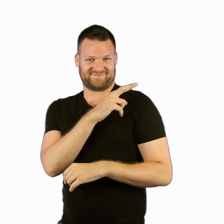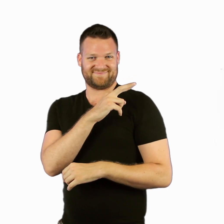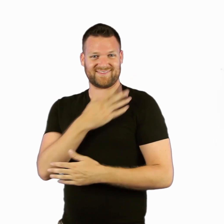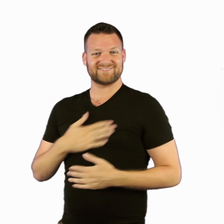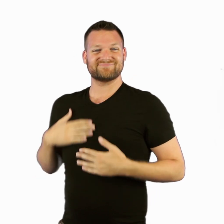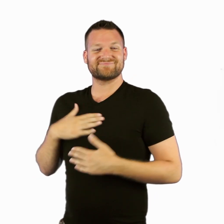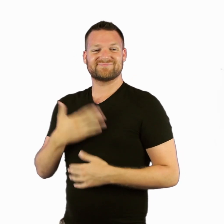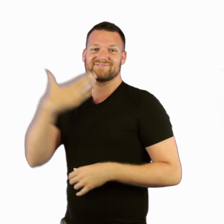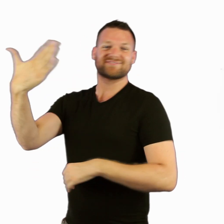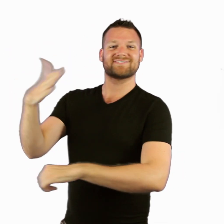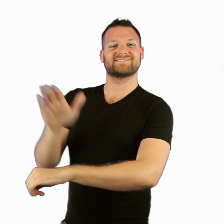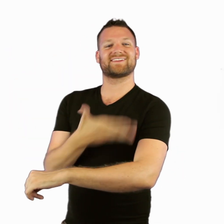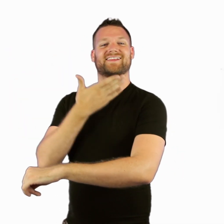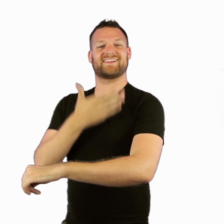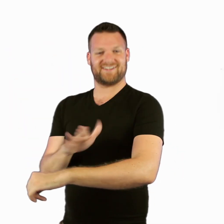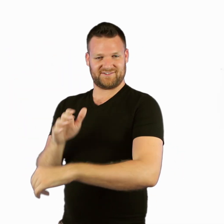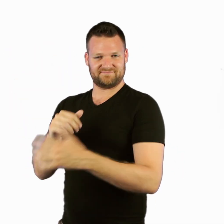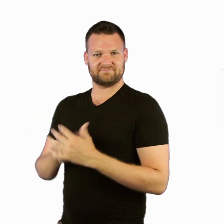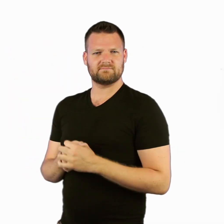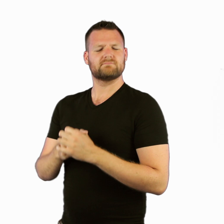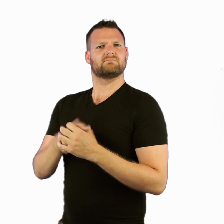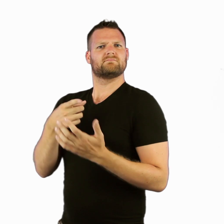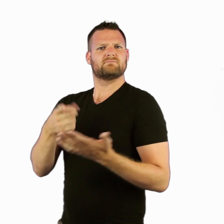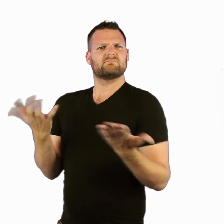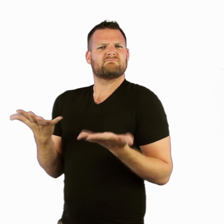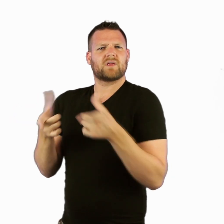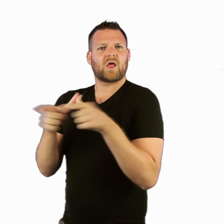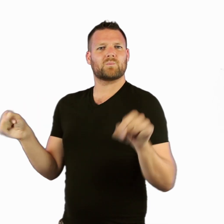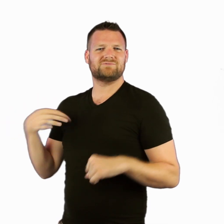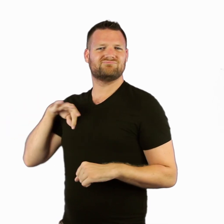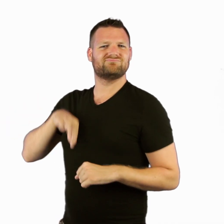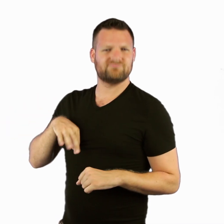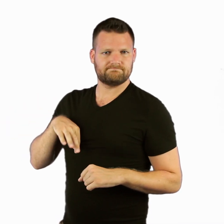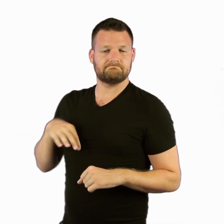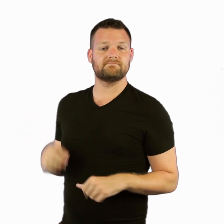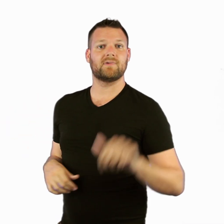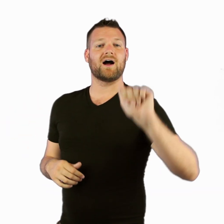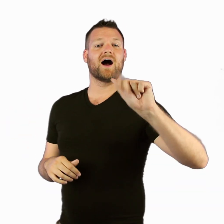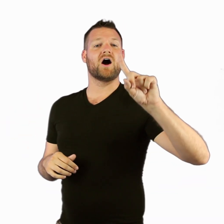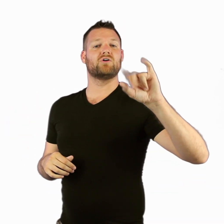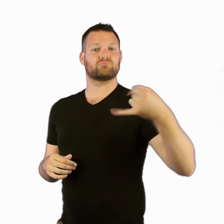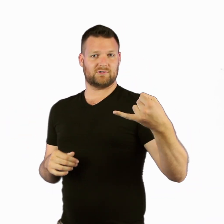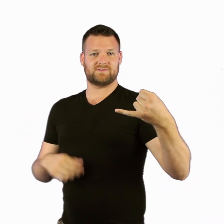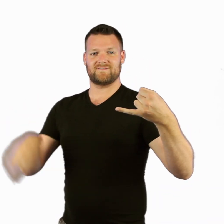Wasn't that fun! Now let's talk about the linguistic features that make this song work.